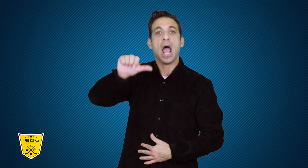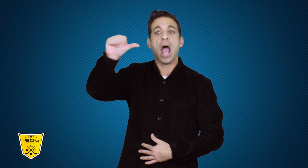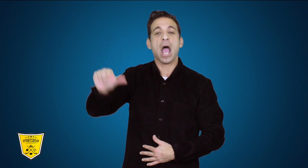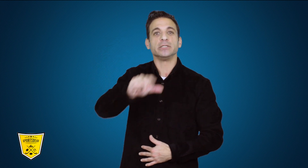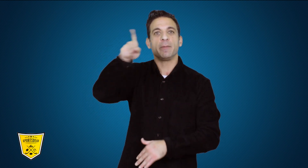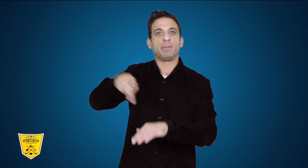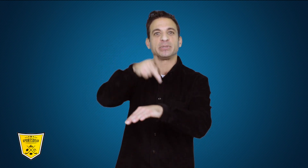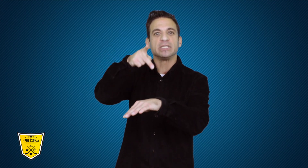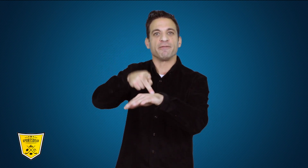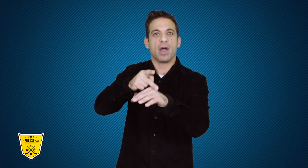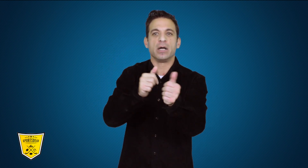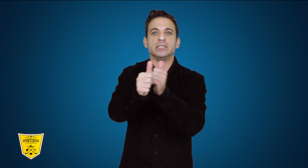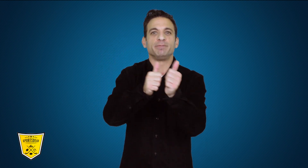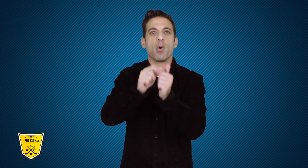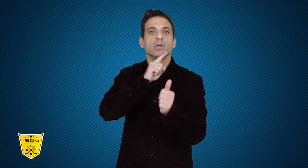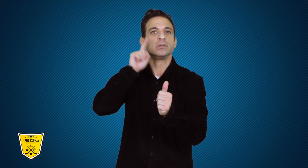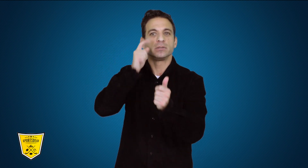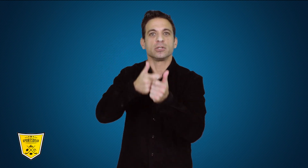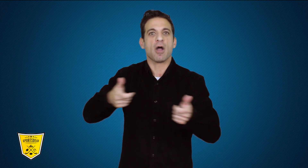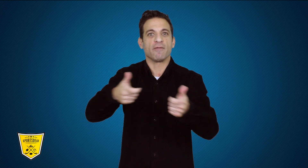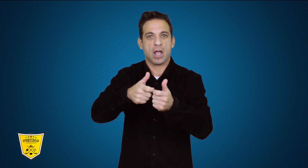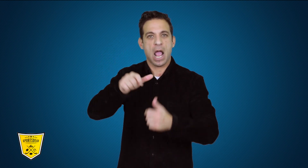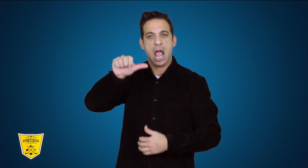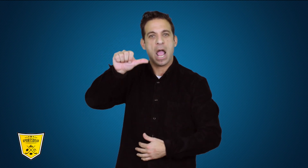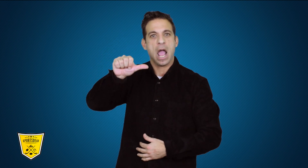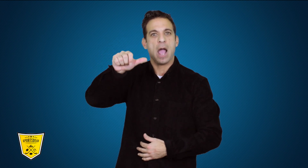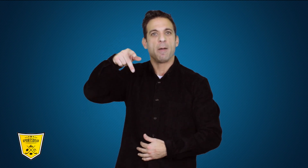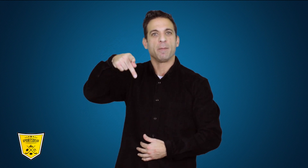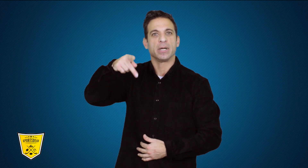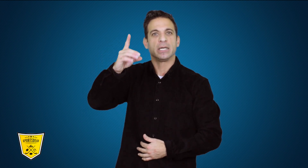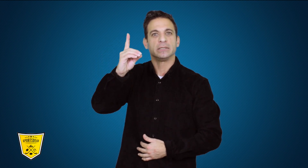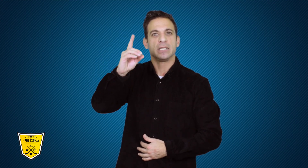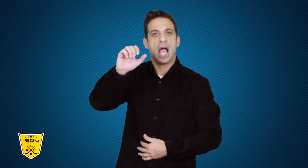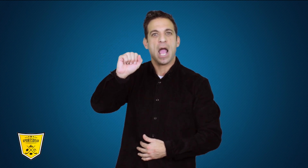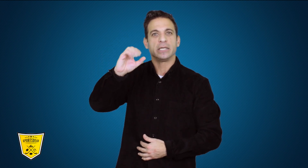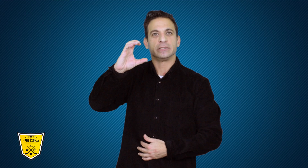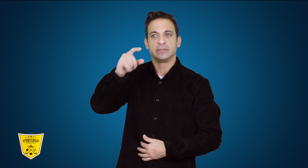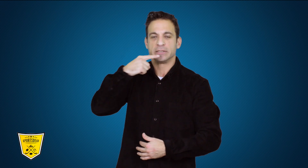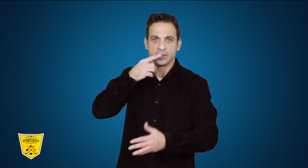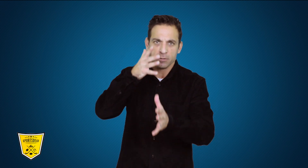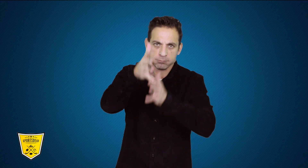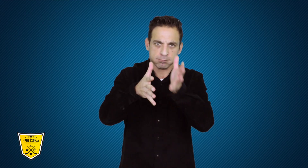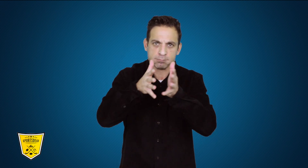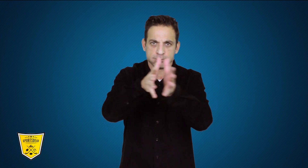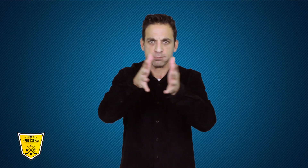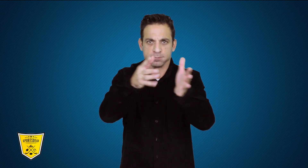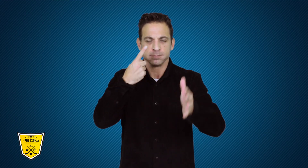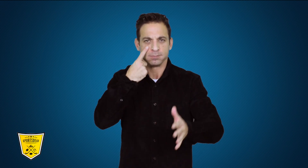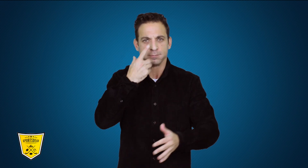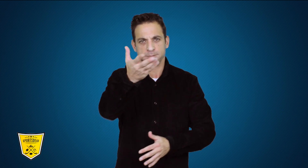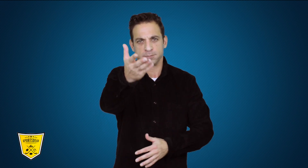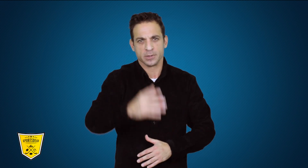of Asia Pacific Deaf Sports Confederation (APDSC).